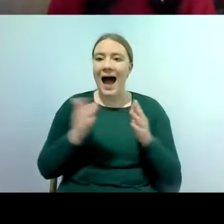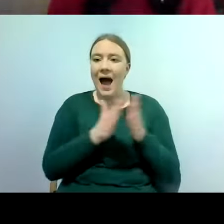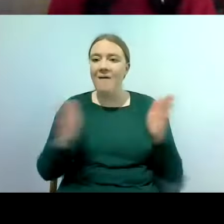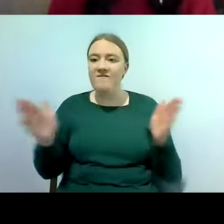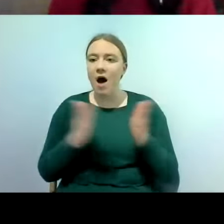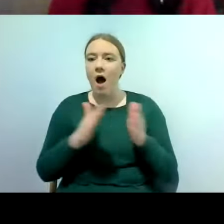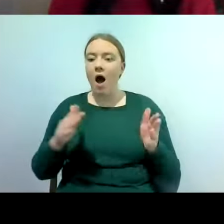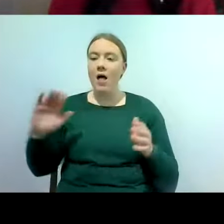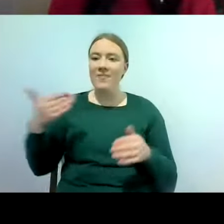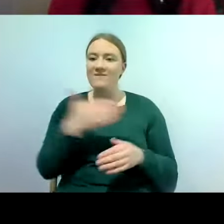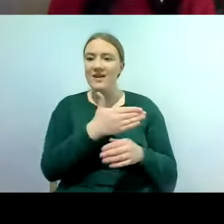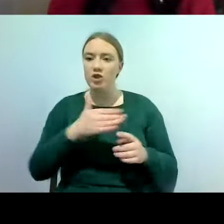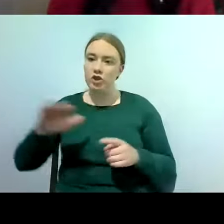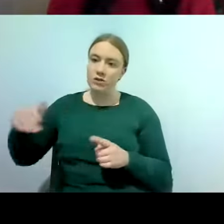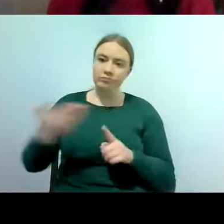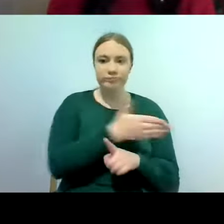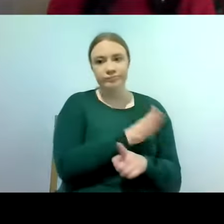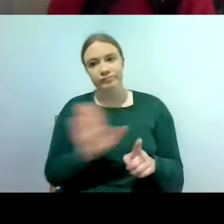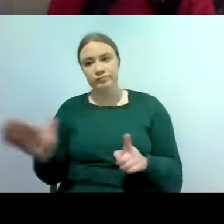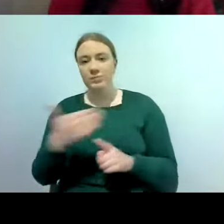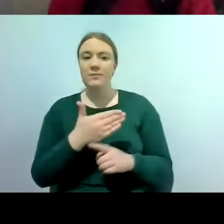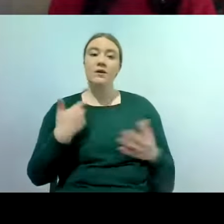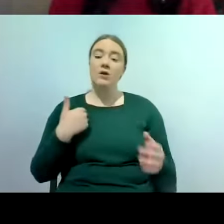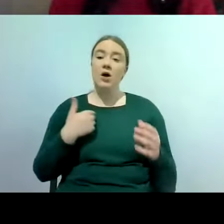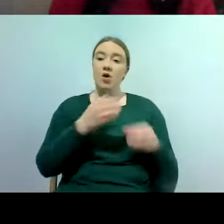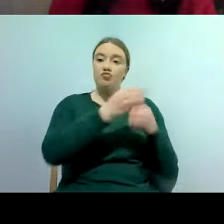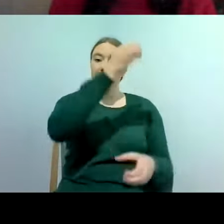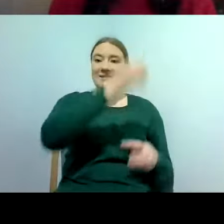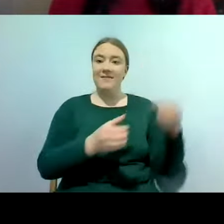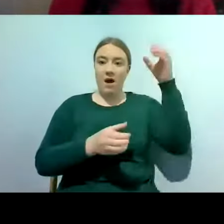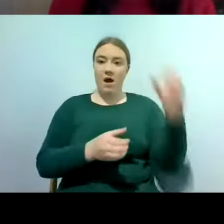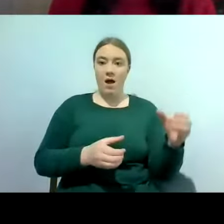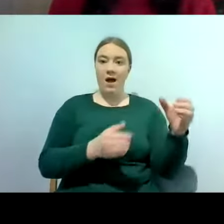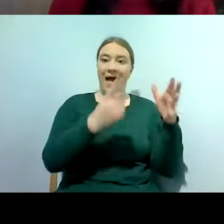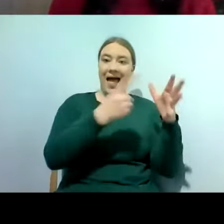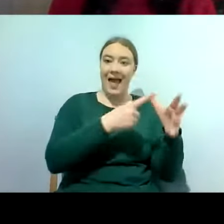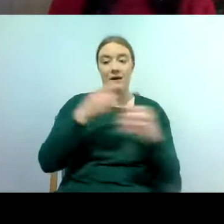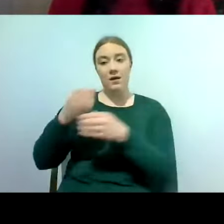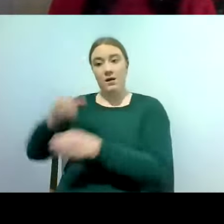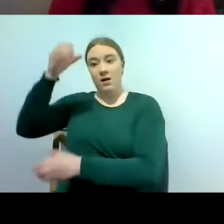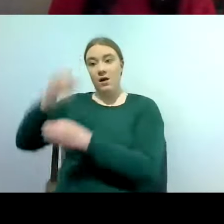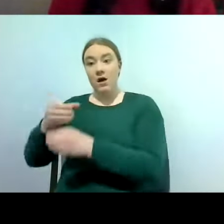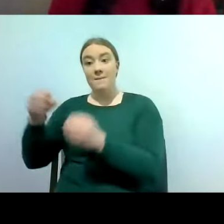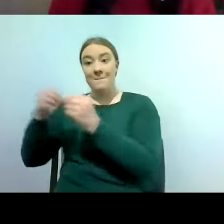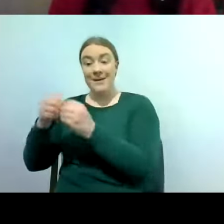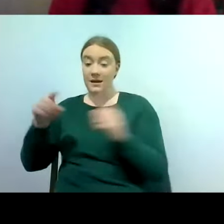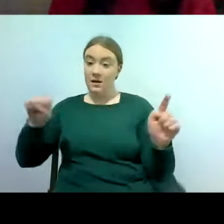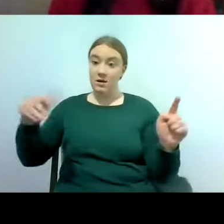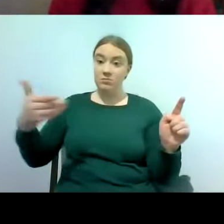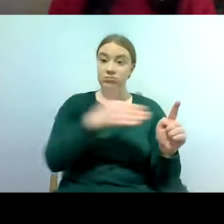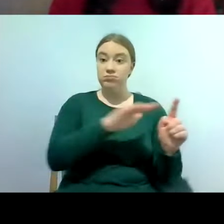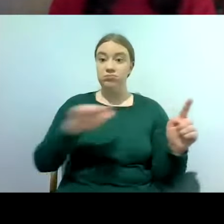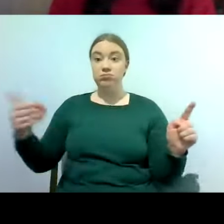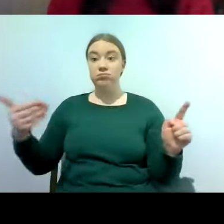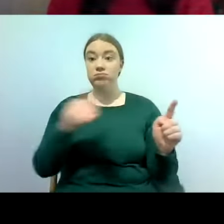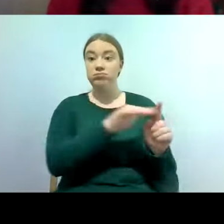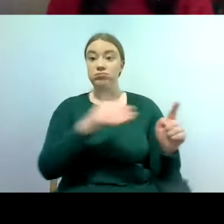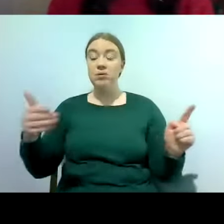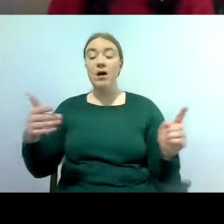a and b and the fish has been detected on two receivers an example that could be 600 meters